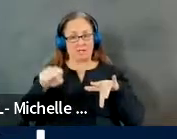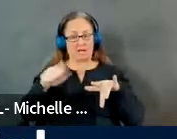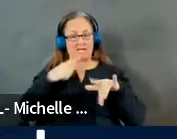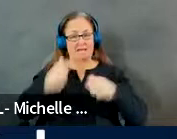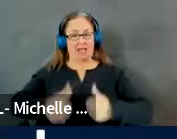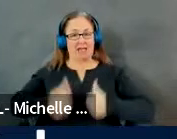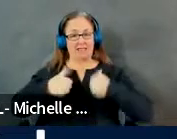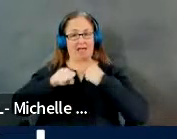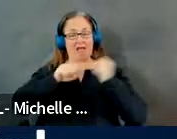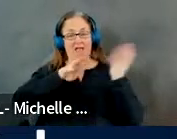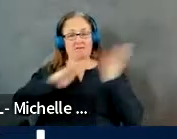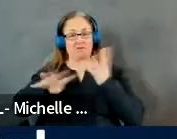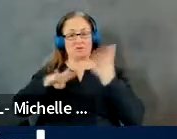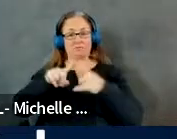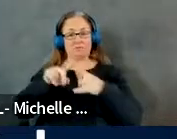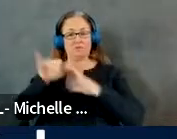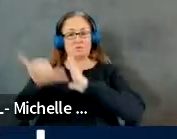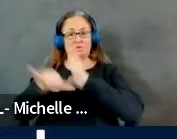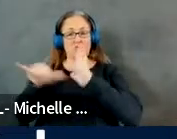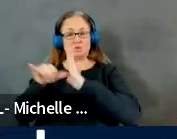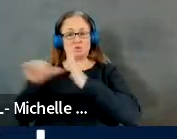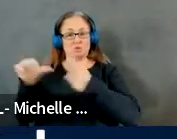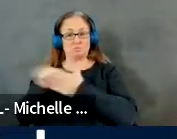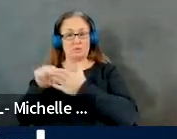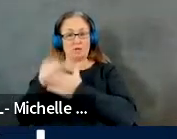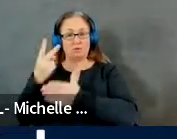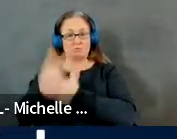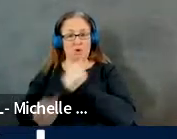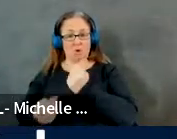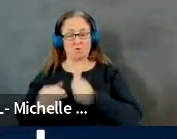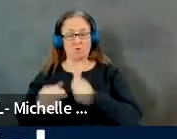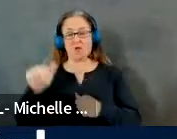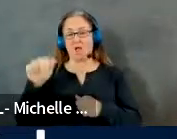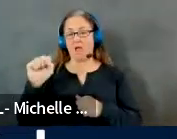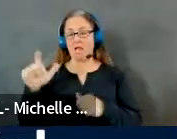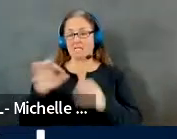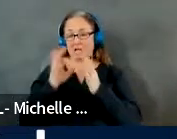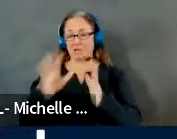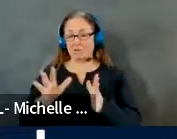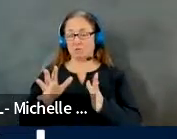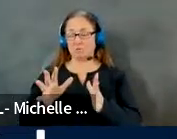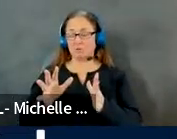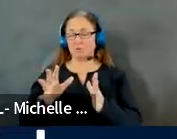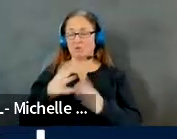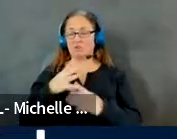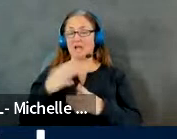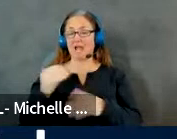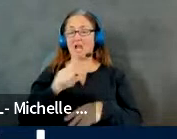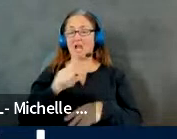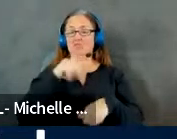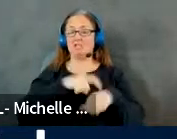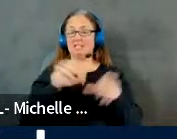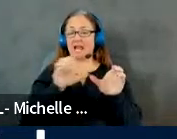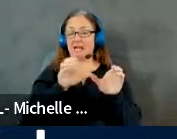to our YouTube page. American Sign Language interpretation and realtime captions are being